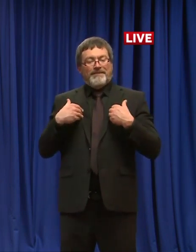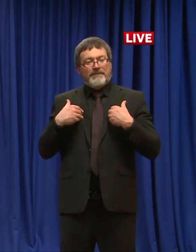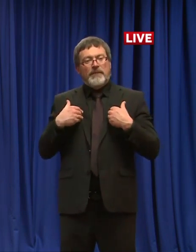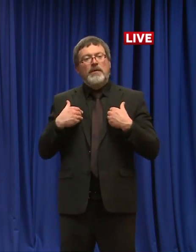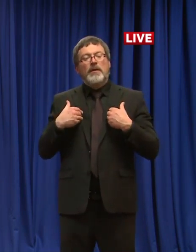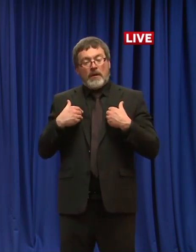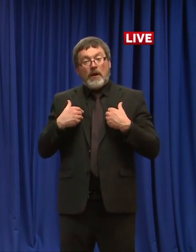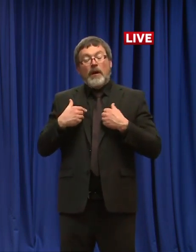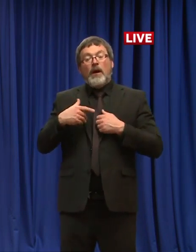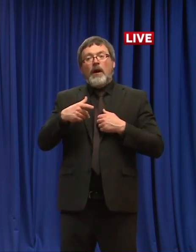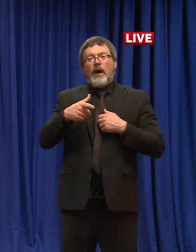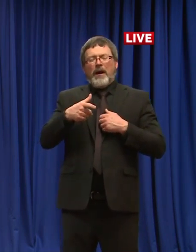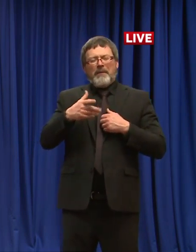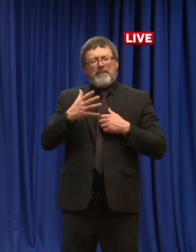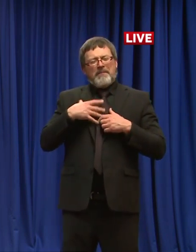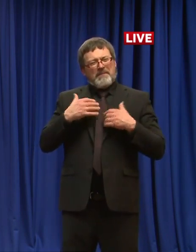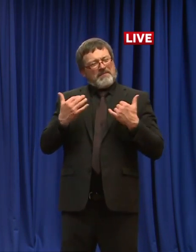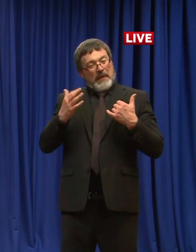FEWER THAN ONE ADDITIONAL PERSON BECOMES INFECTED.